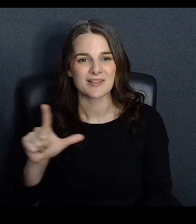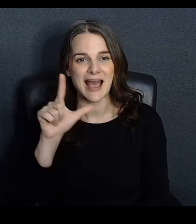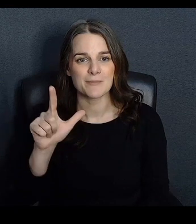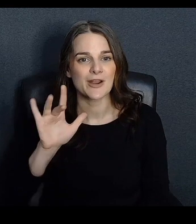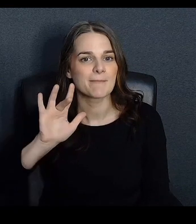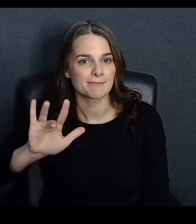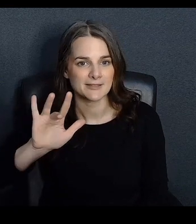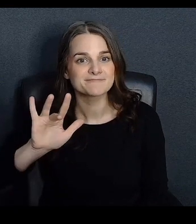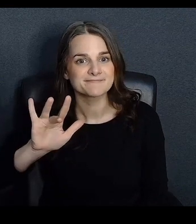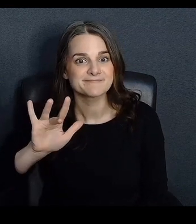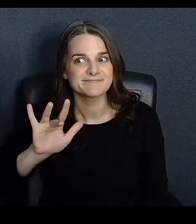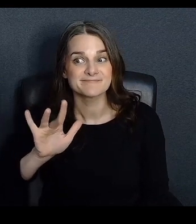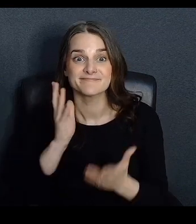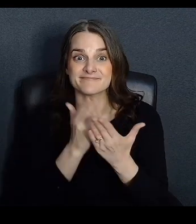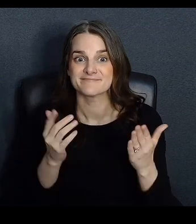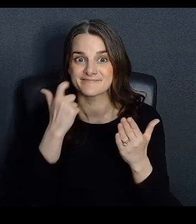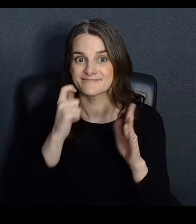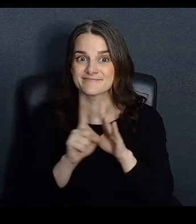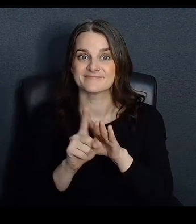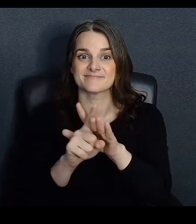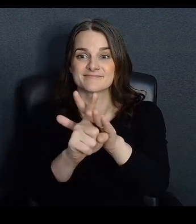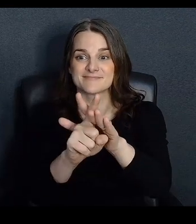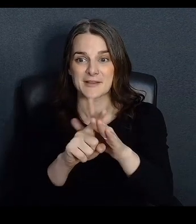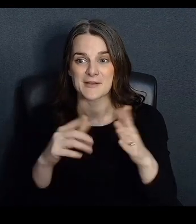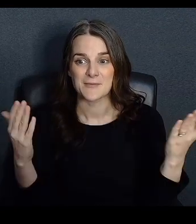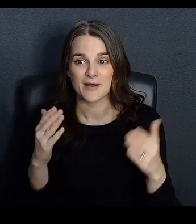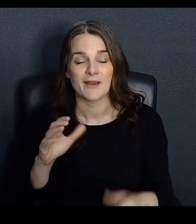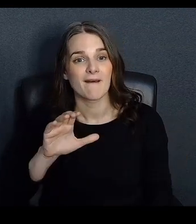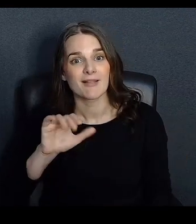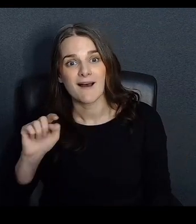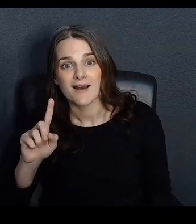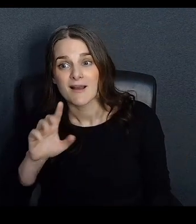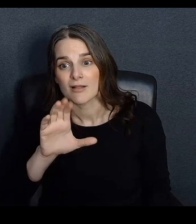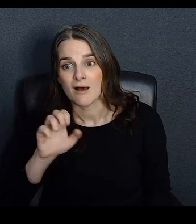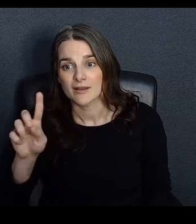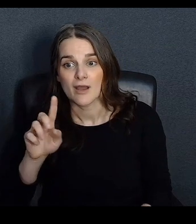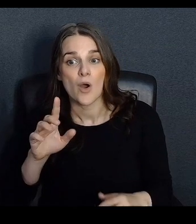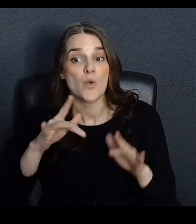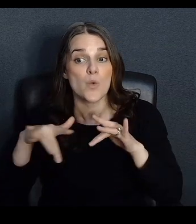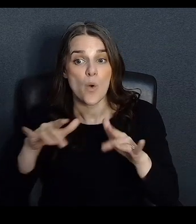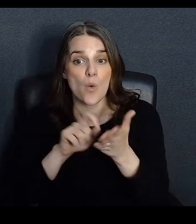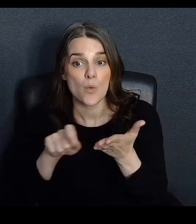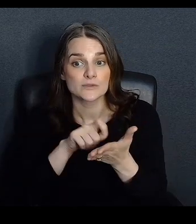Some of the items that have come up recently of interest are things like the plaud notes audio note taker.